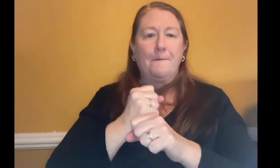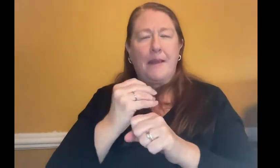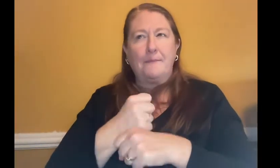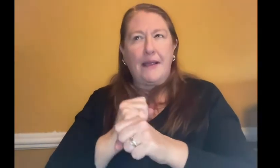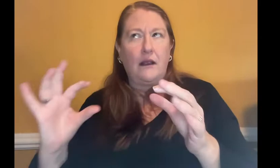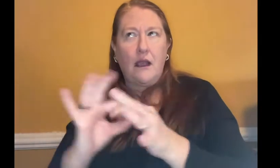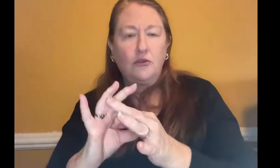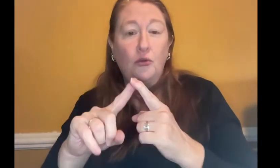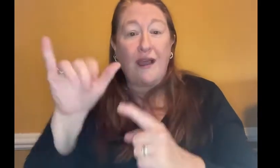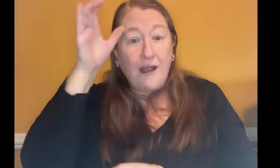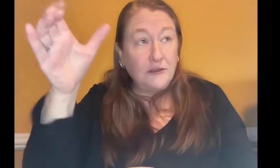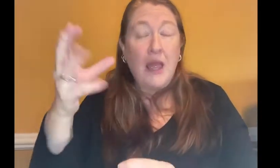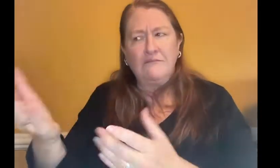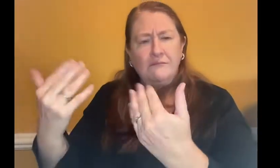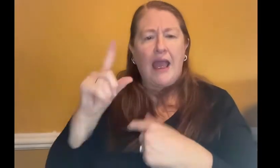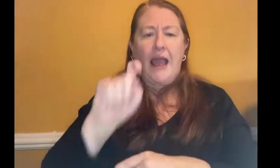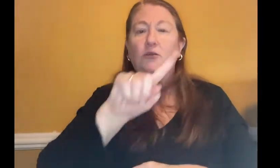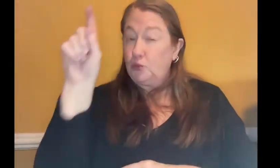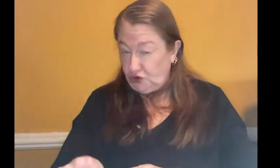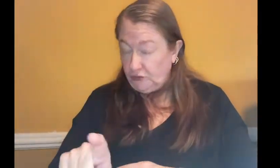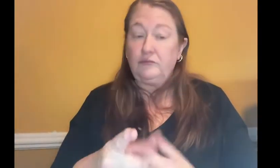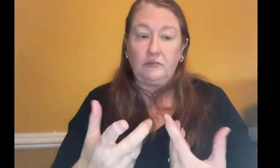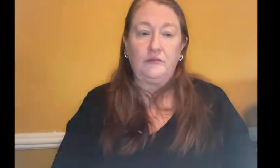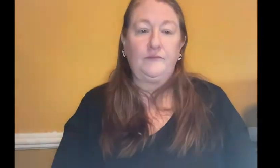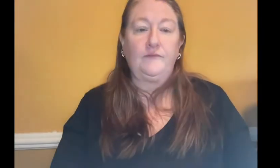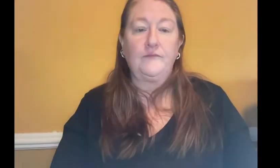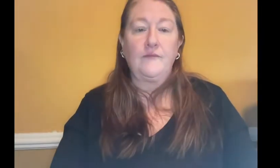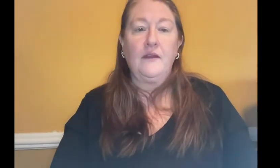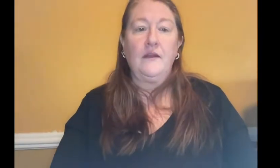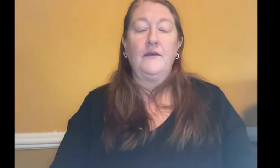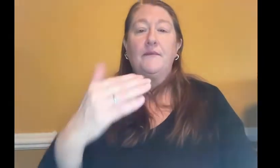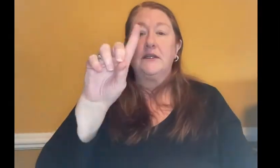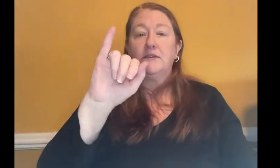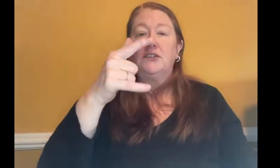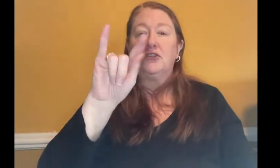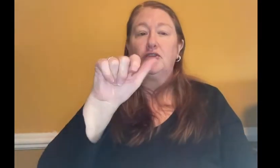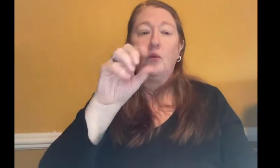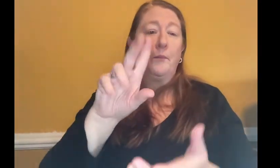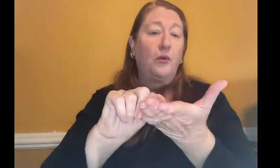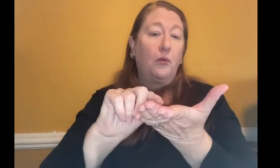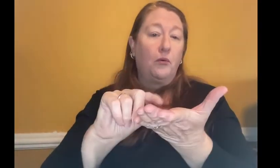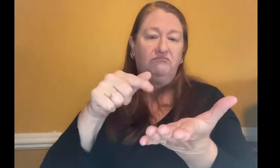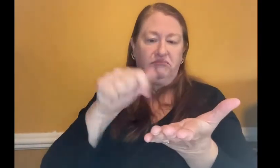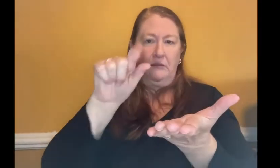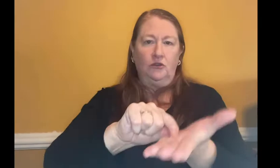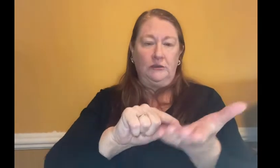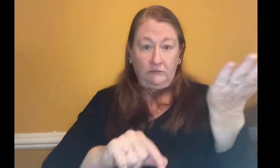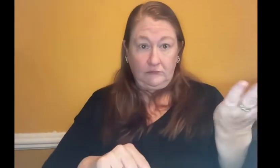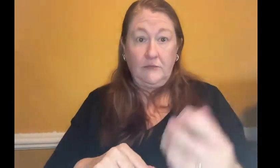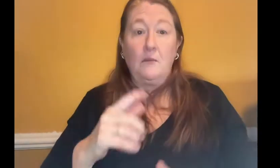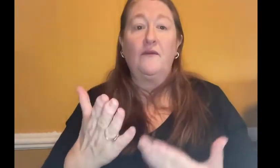make connections between concepts, or ask questions. Digital or Printable Documents: